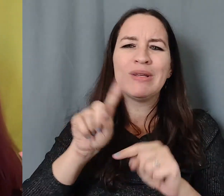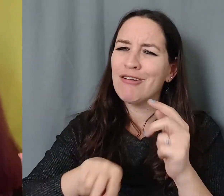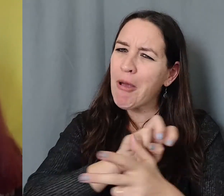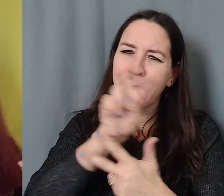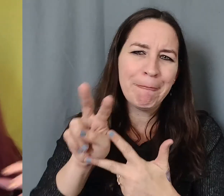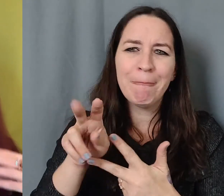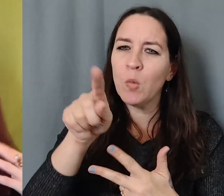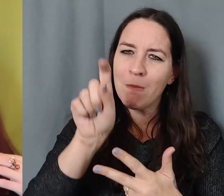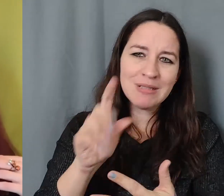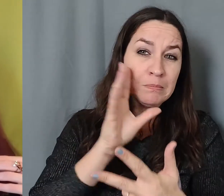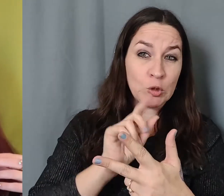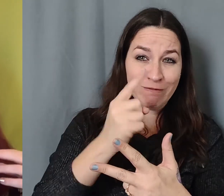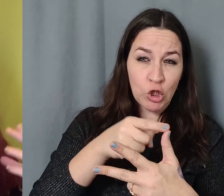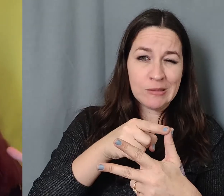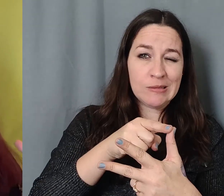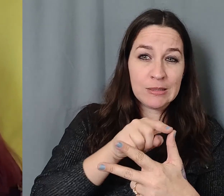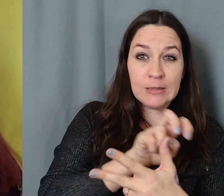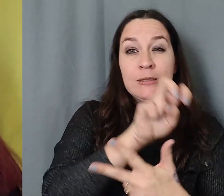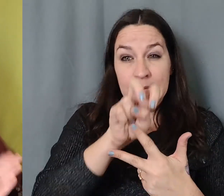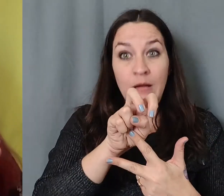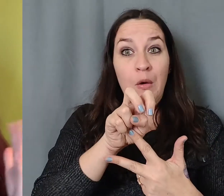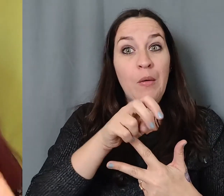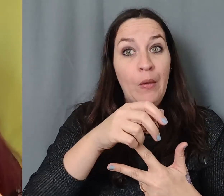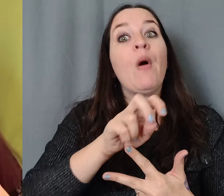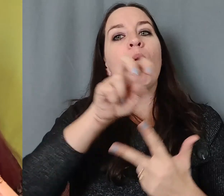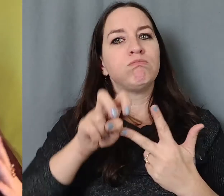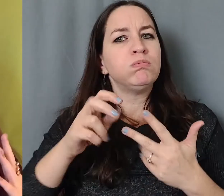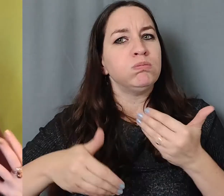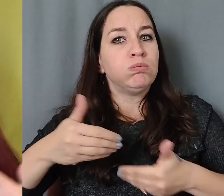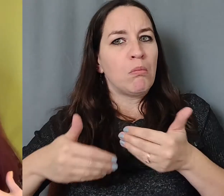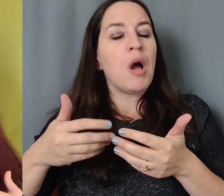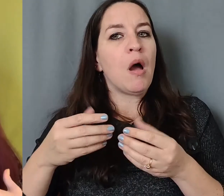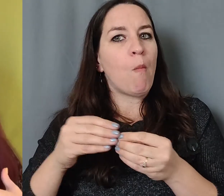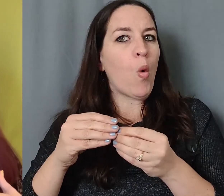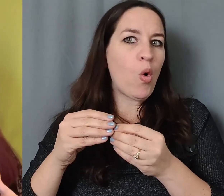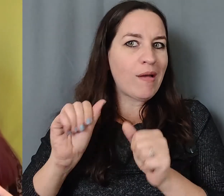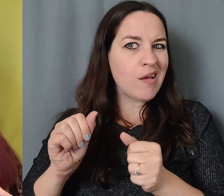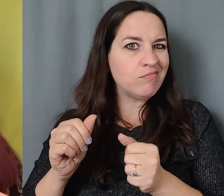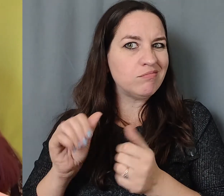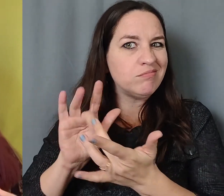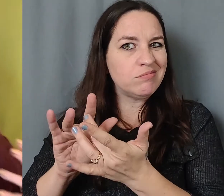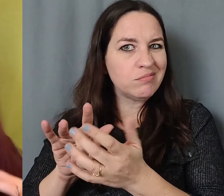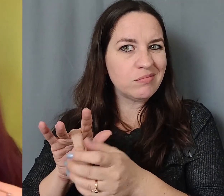being great at something and feeling good at something without moving through all these other stages. It just feels really terrible, especially if you blame